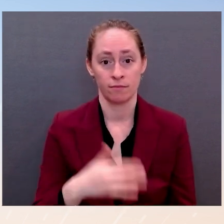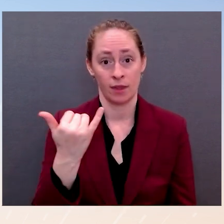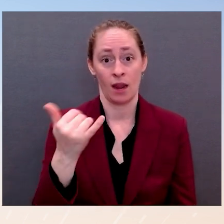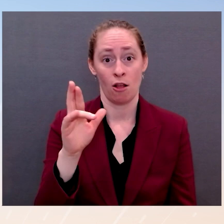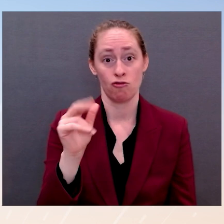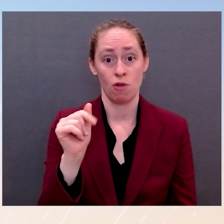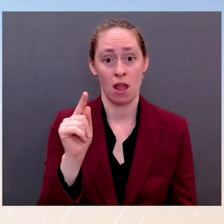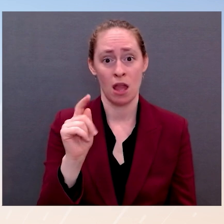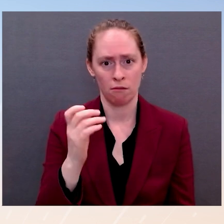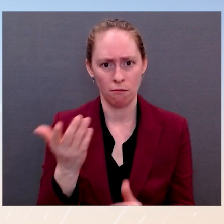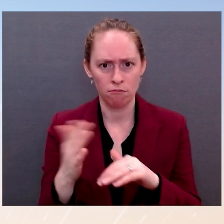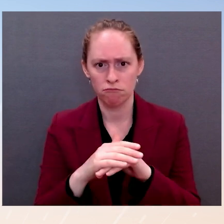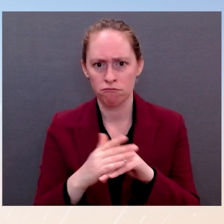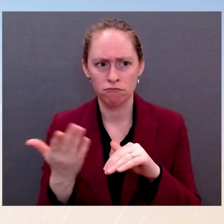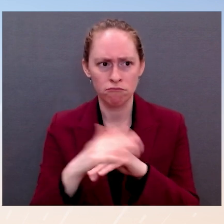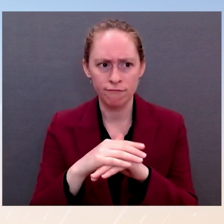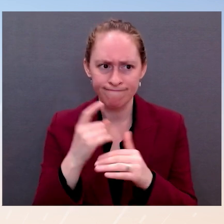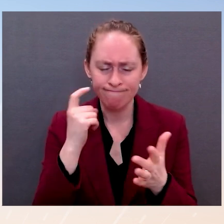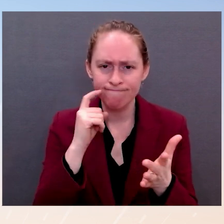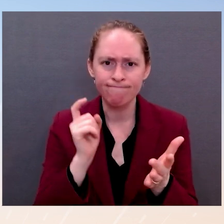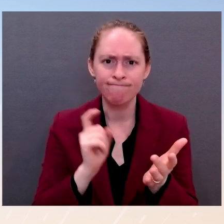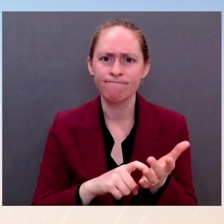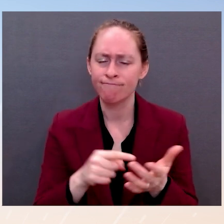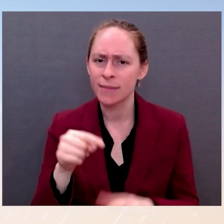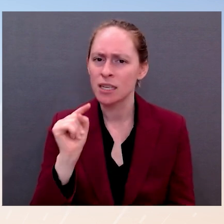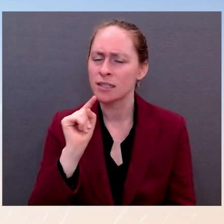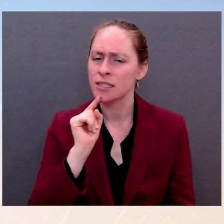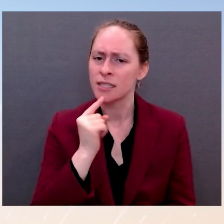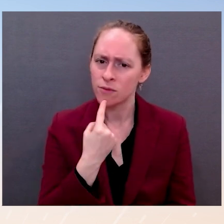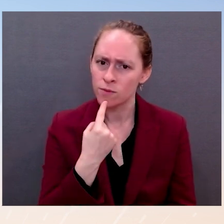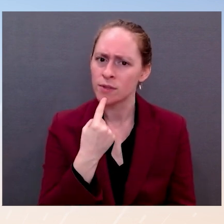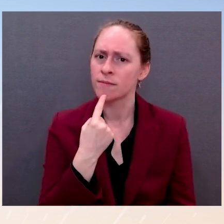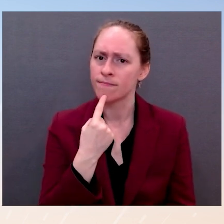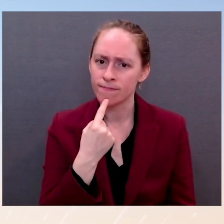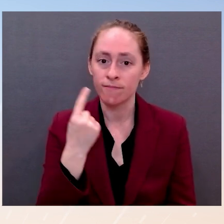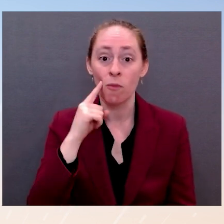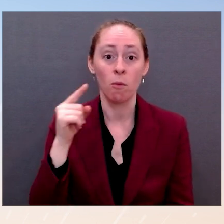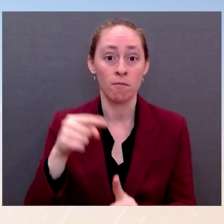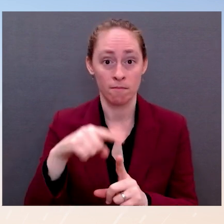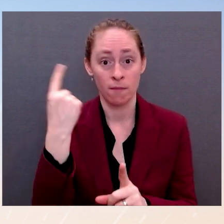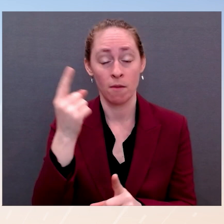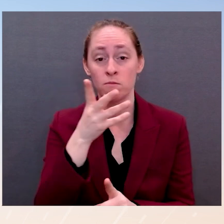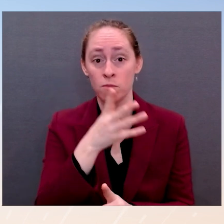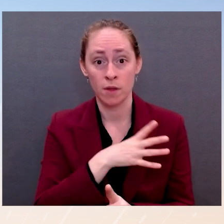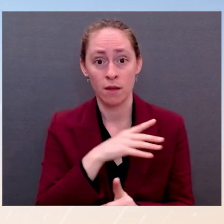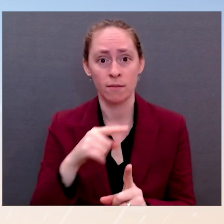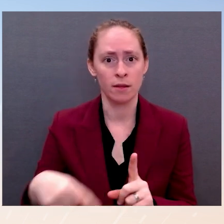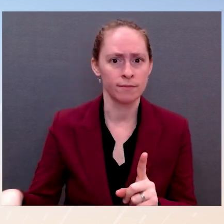is going up. Actually, it's an epidemic in this country. The rate is increasing and black women,